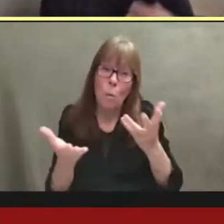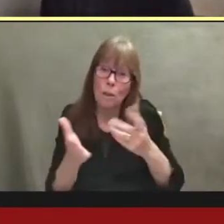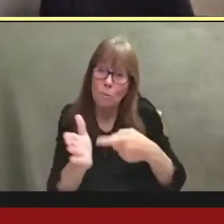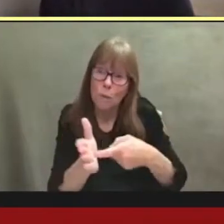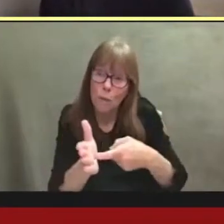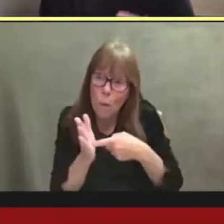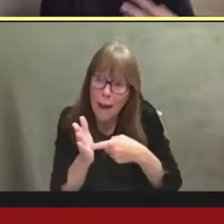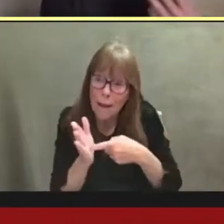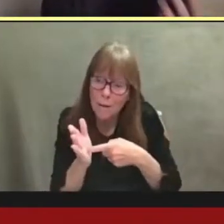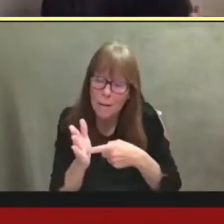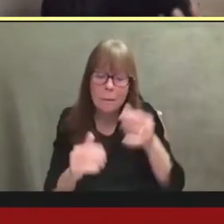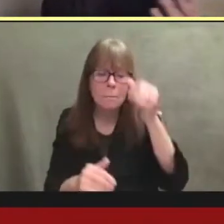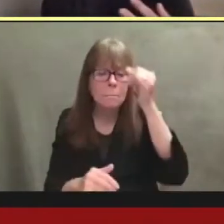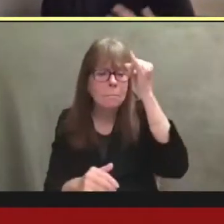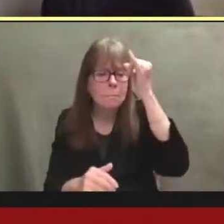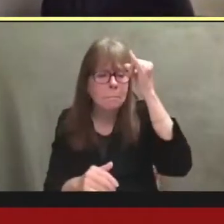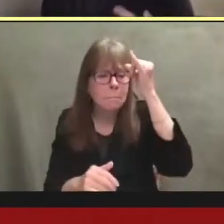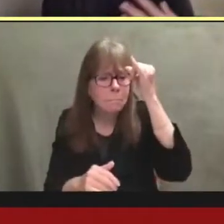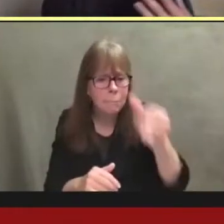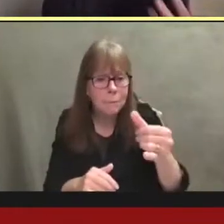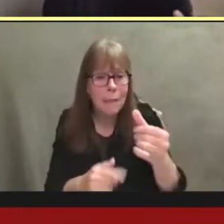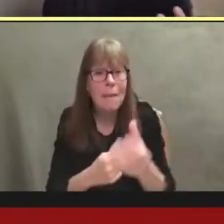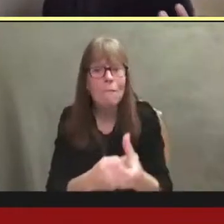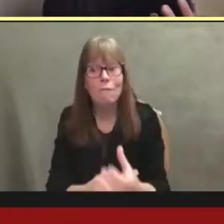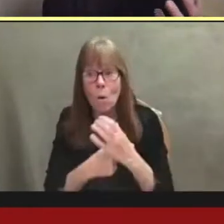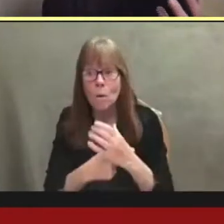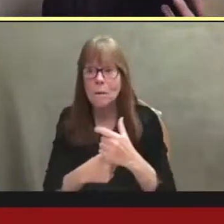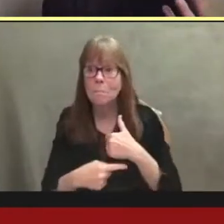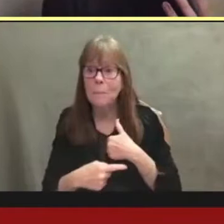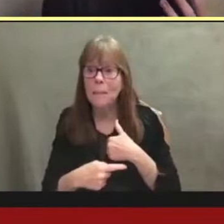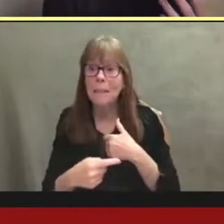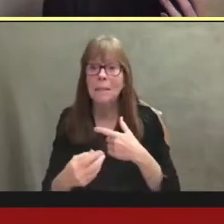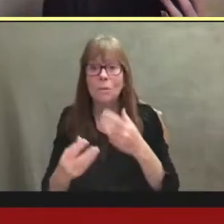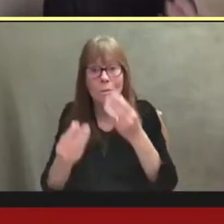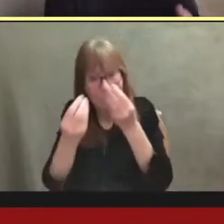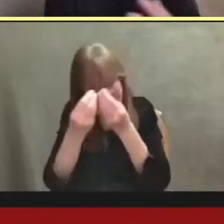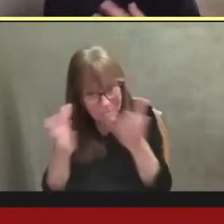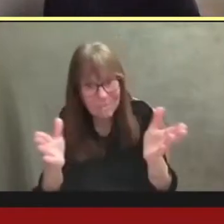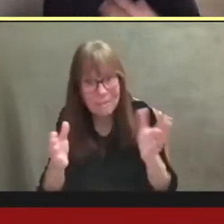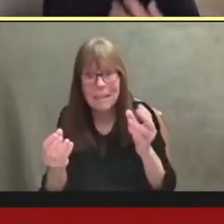forever and then they force me to disclose information that would otherwise be like private